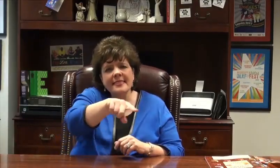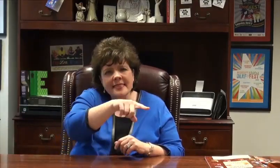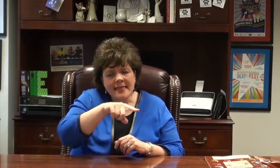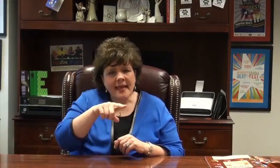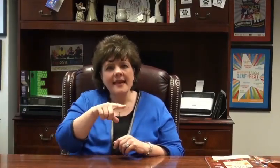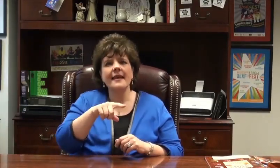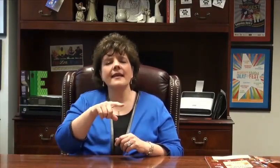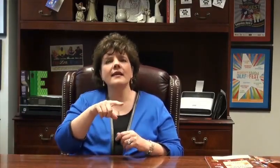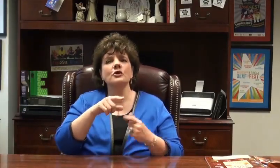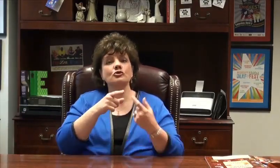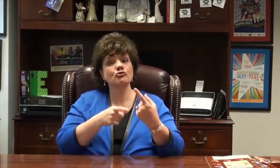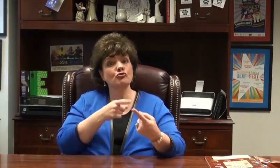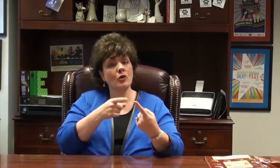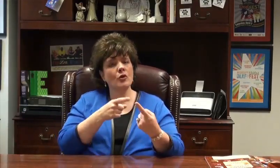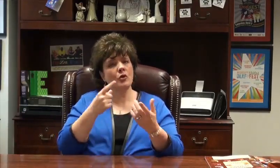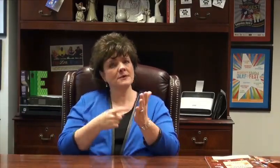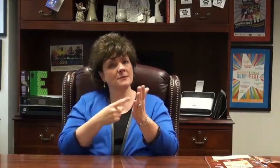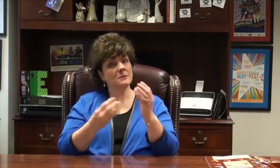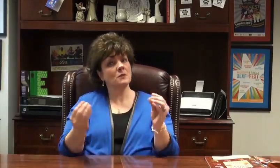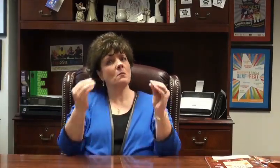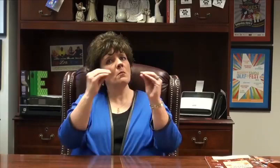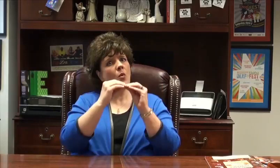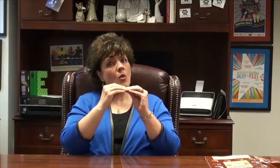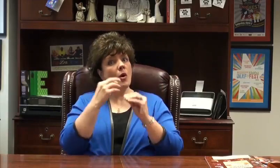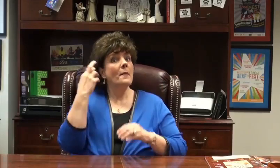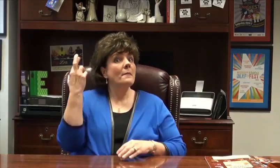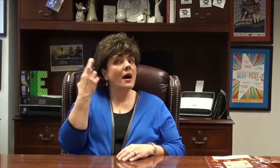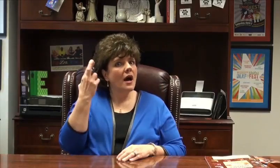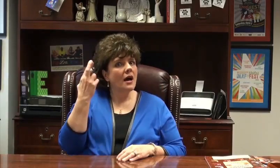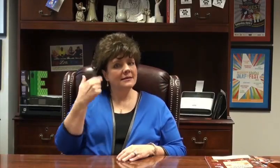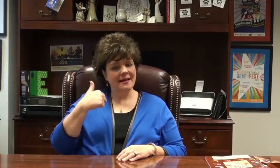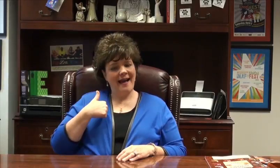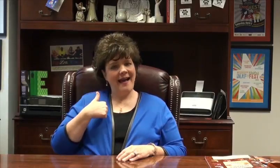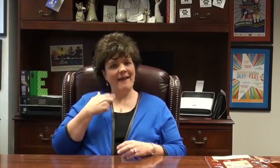They frequently struggle because we have a hard time recruiting